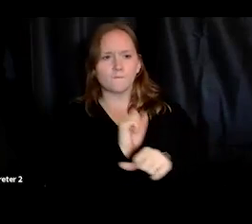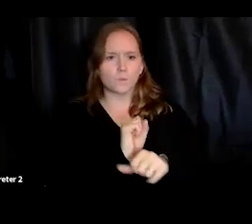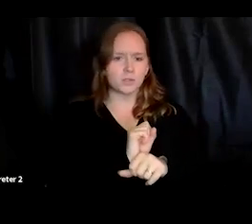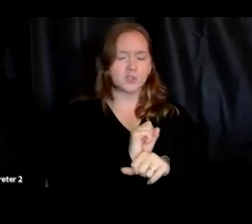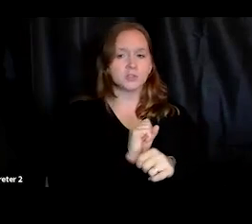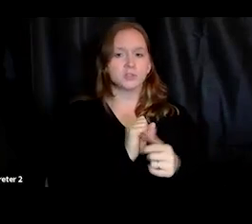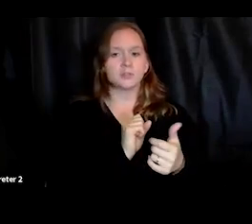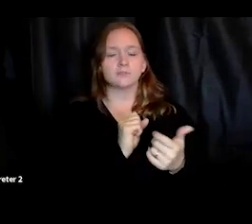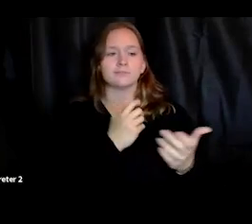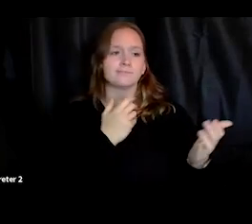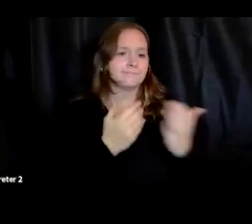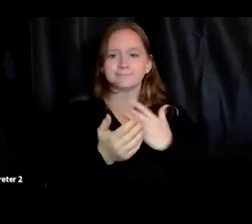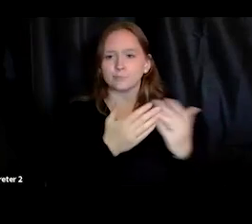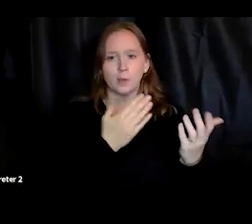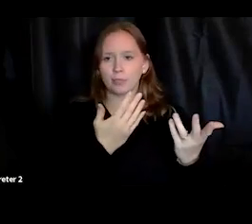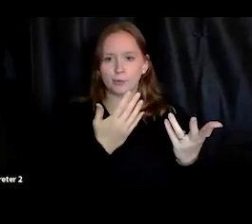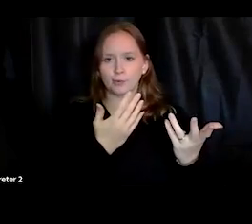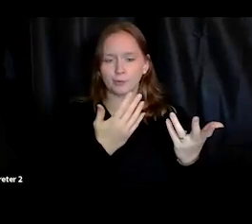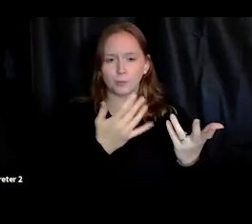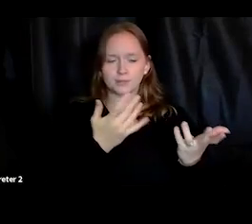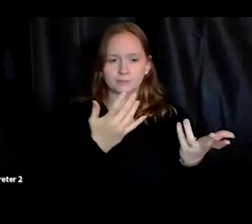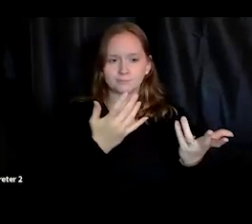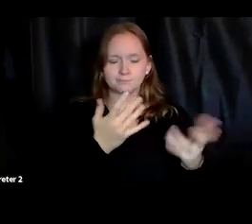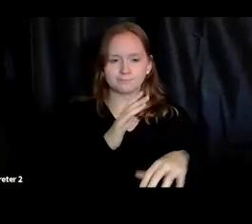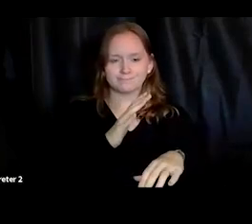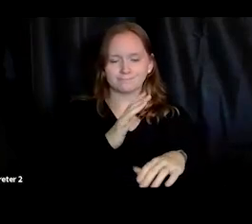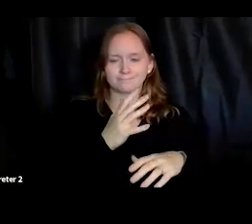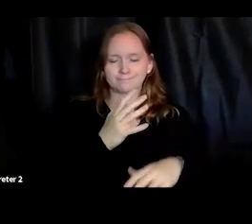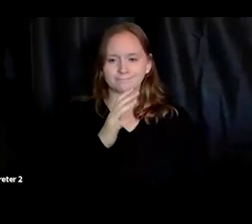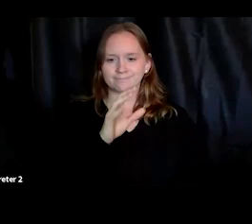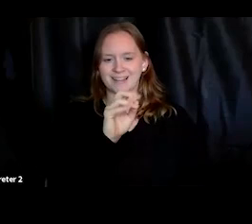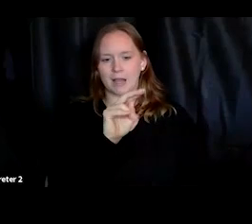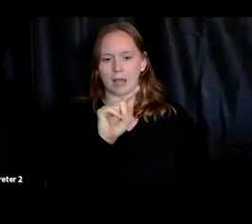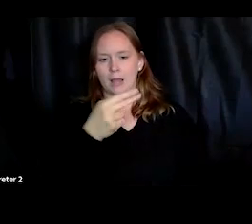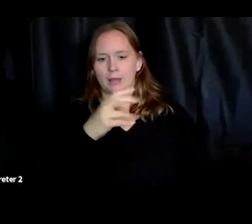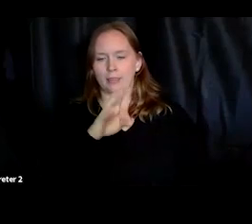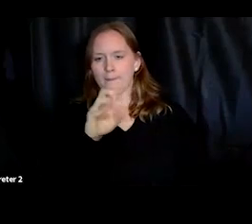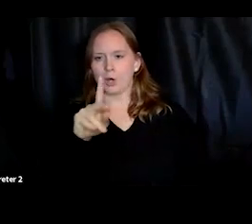on the books with an employer or not. You can describe it, you know, as you would describe self-employment, right?